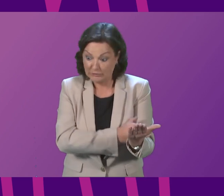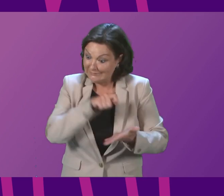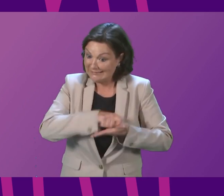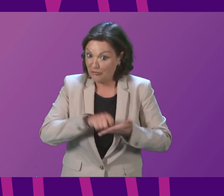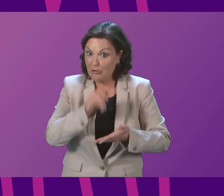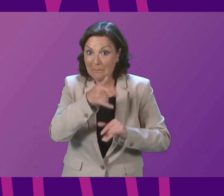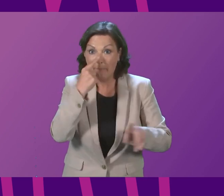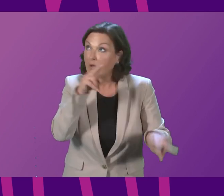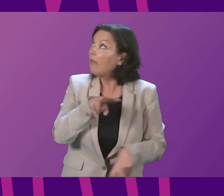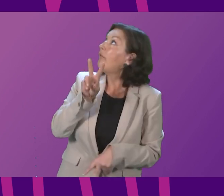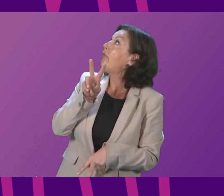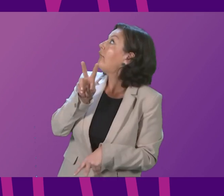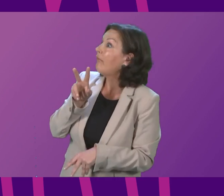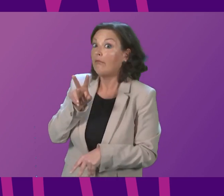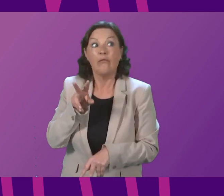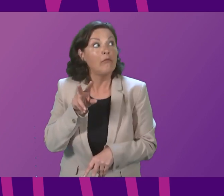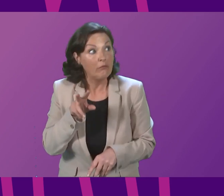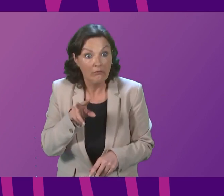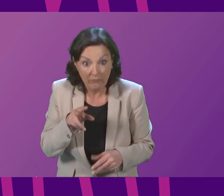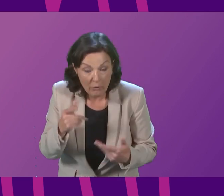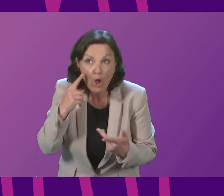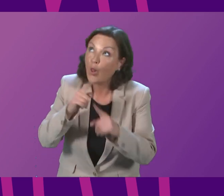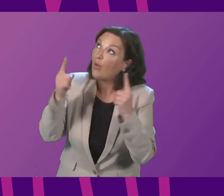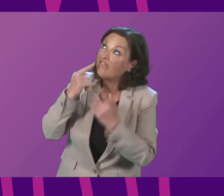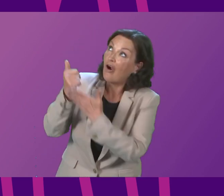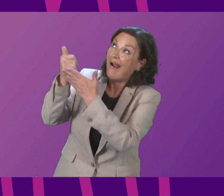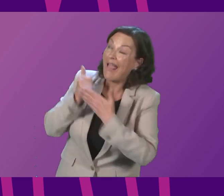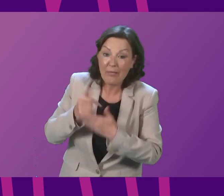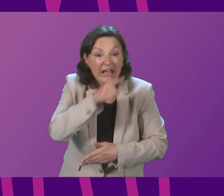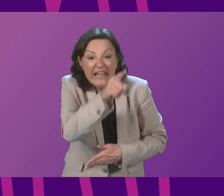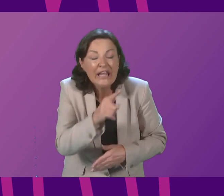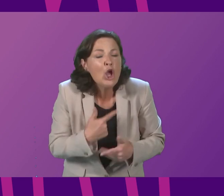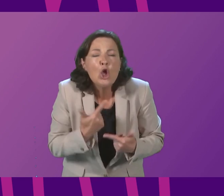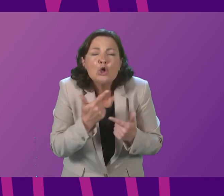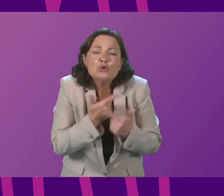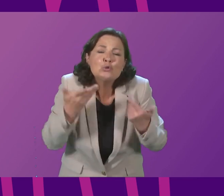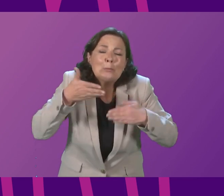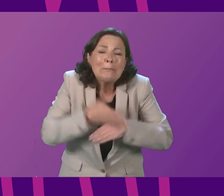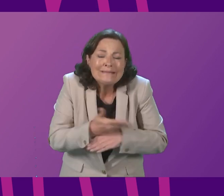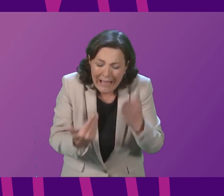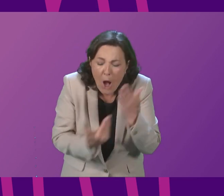inspiration—was too busy updating the “UK bad” bar charts to actually count the number of people in Scotland.